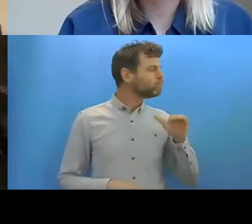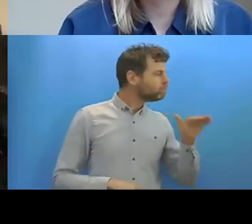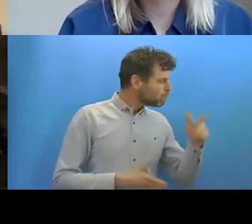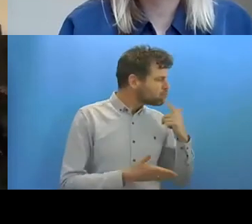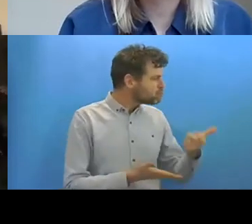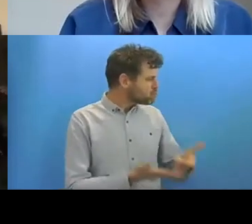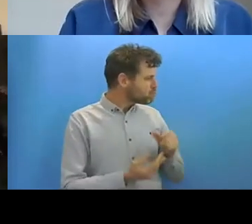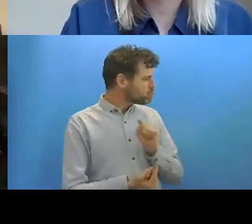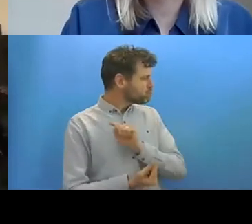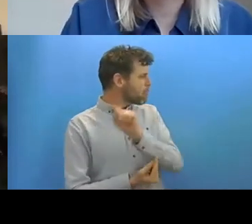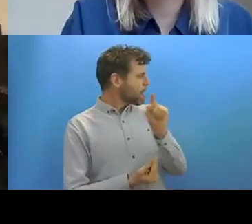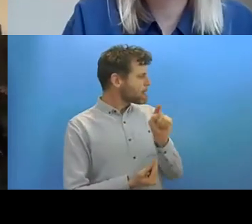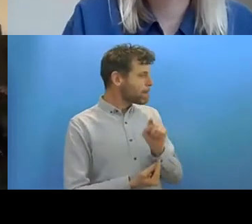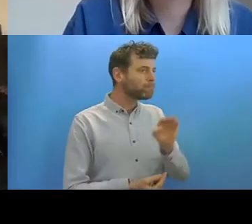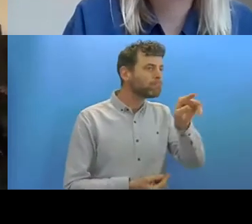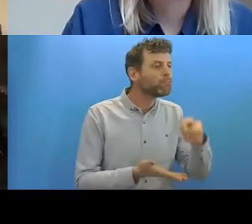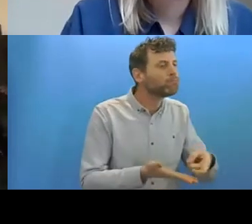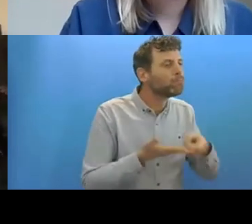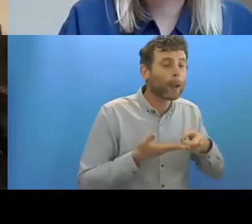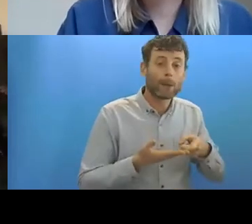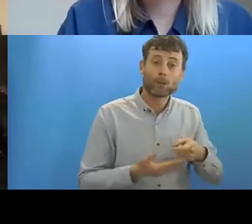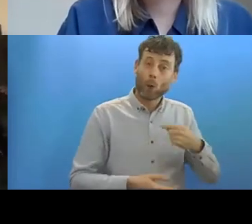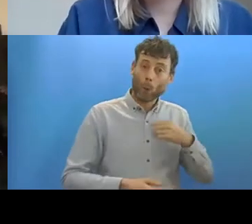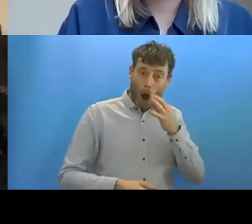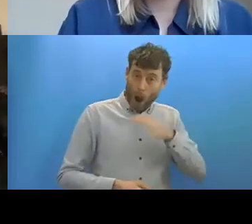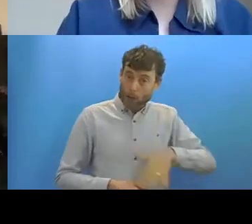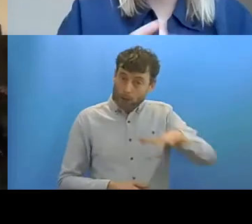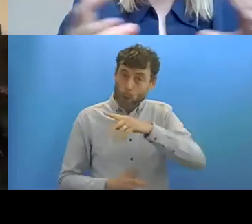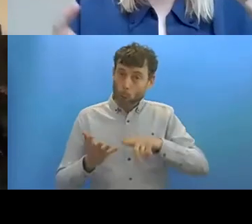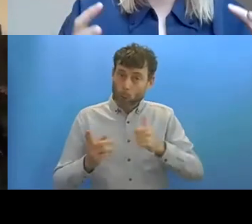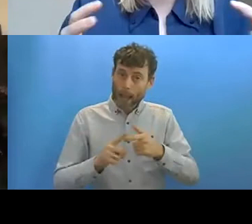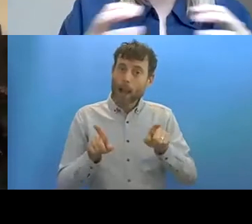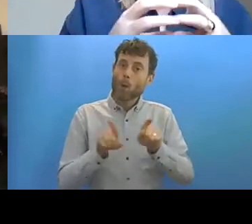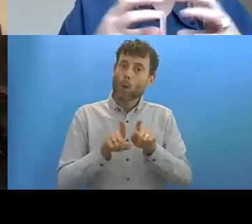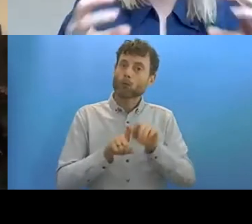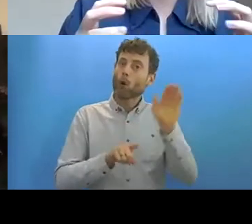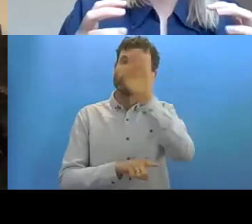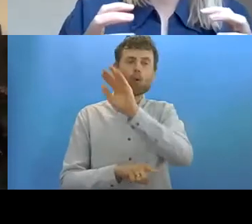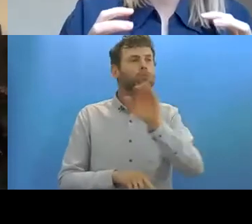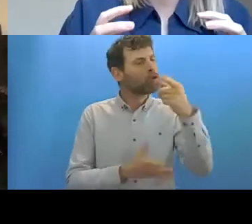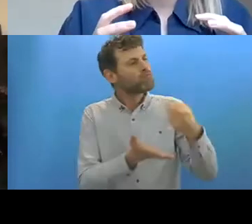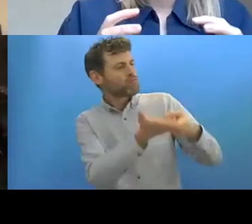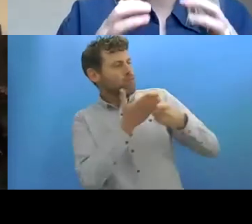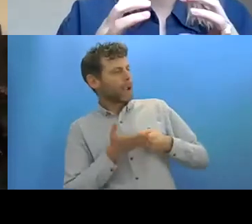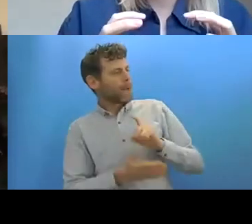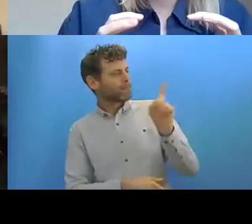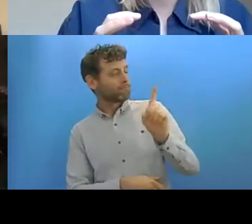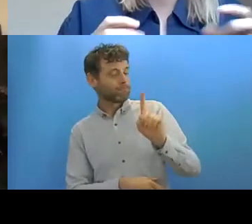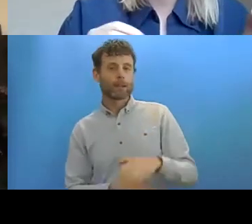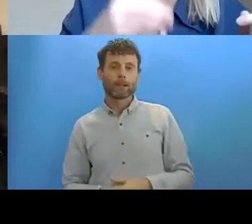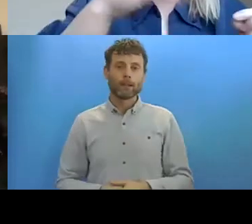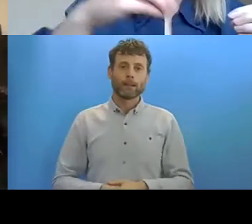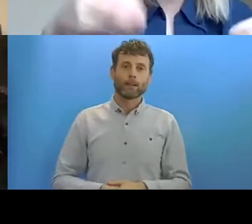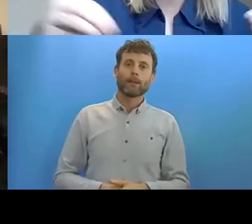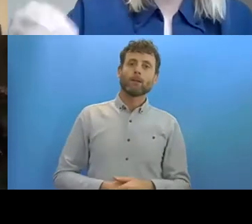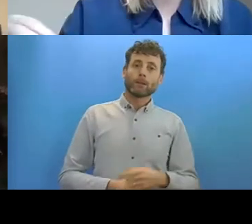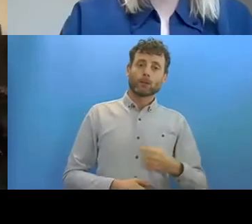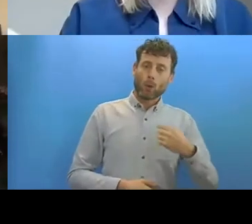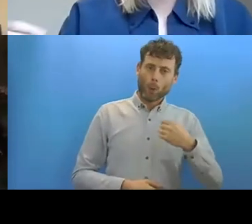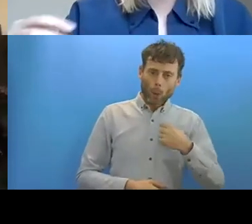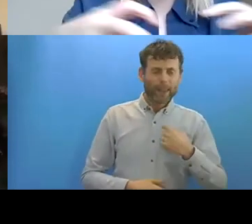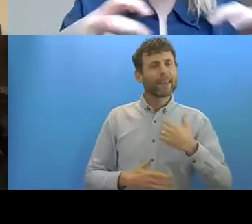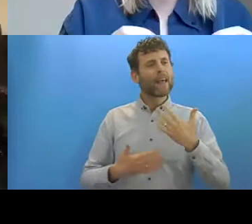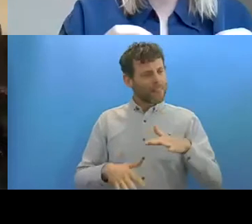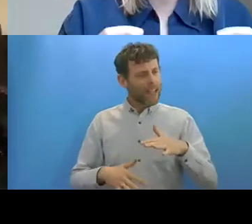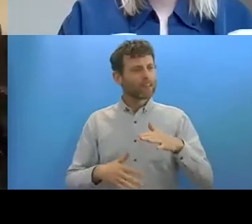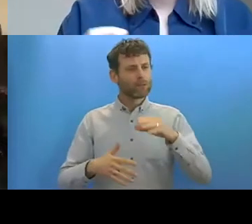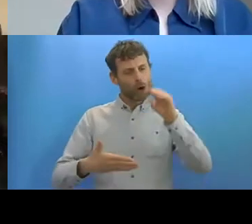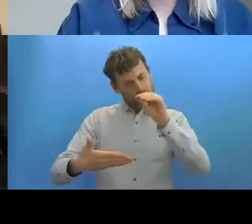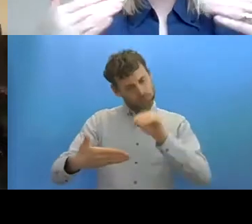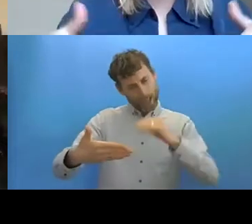we watch videos, we ask for recommendations from our colleagues in other organisations nationally and internationally, so we look at that starting point,